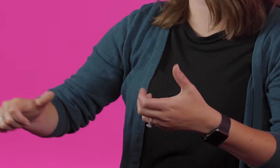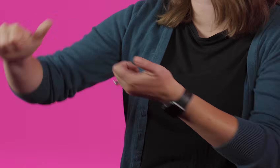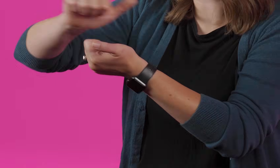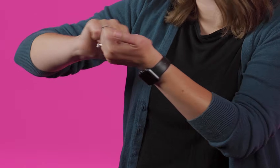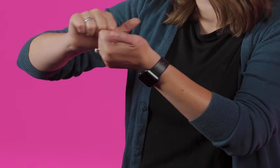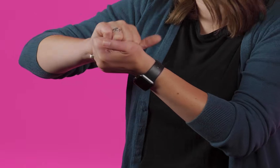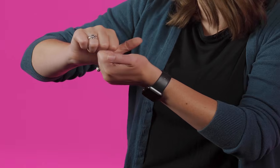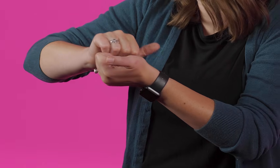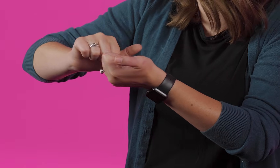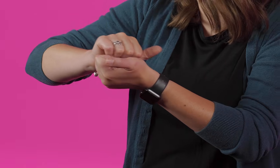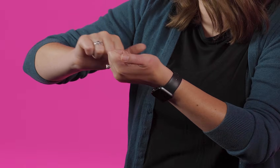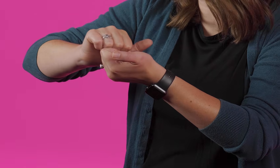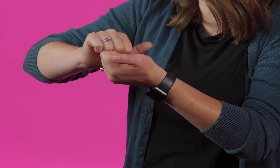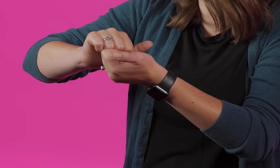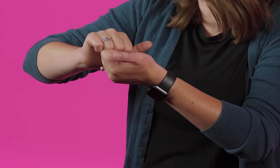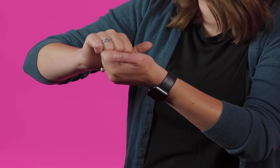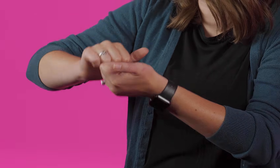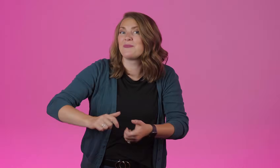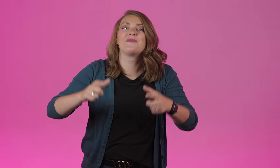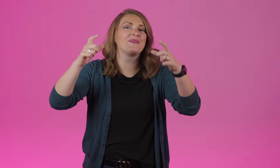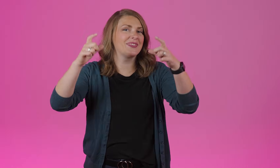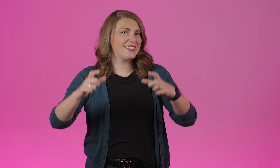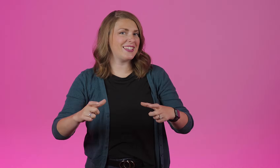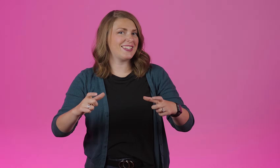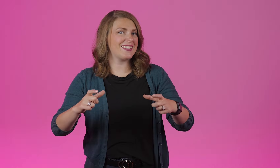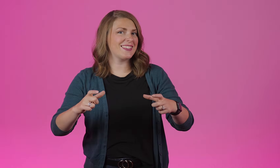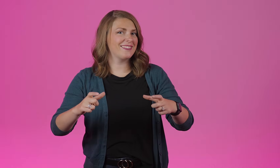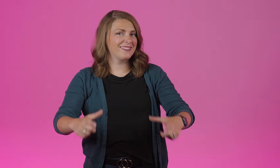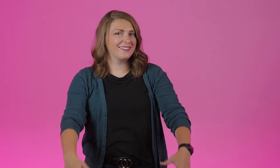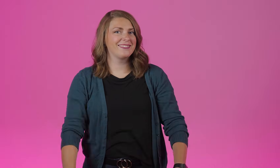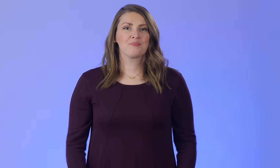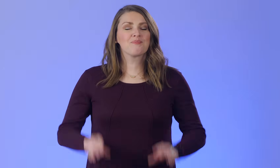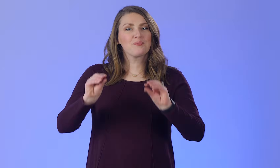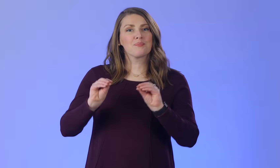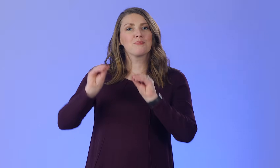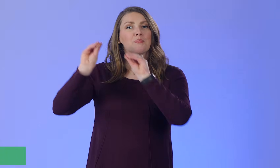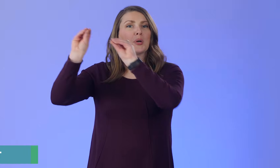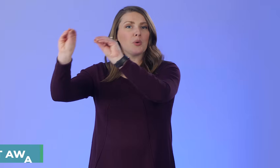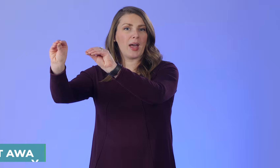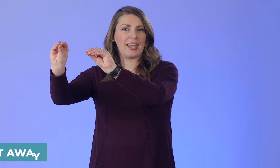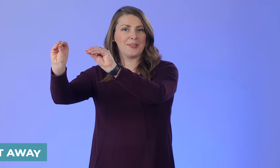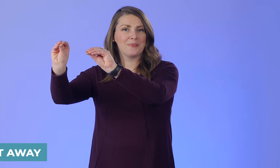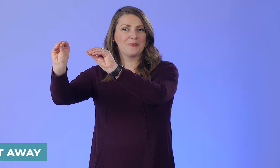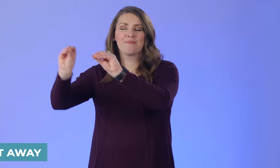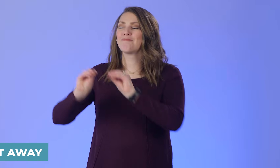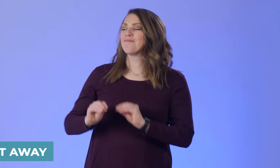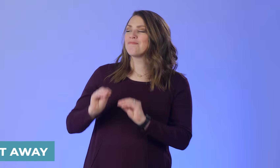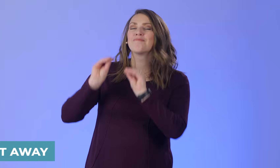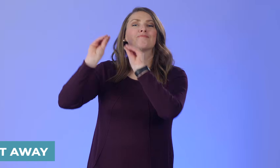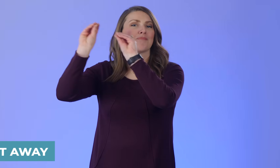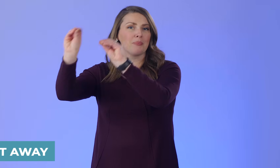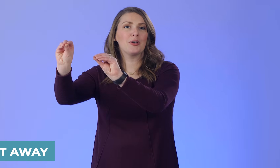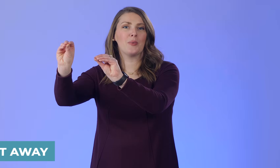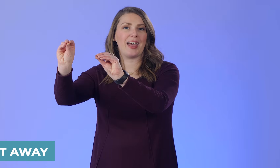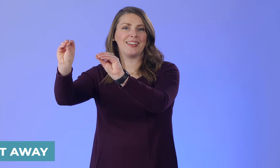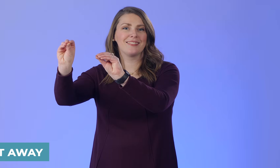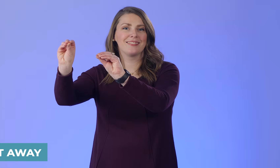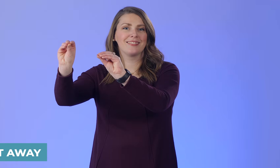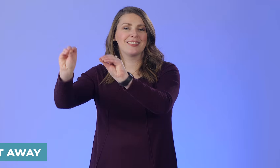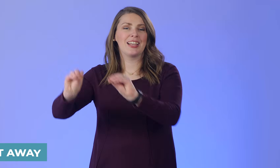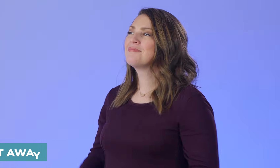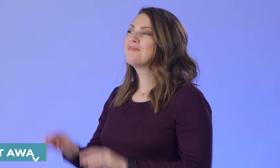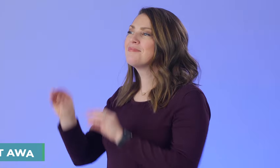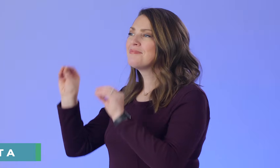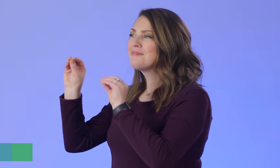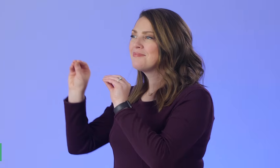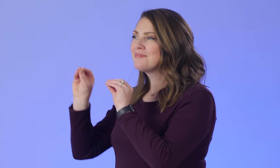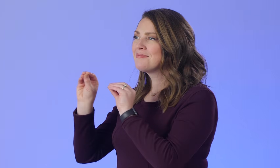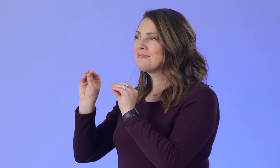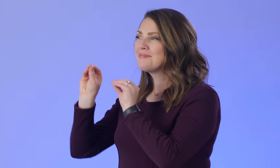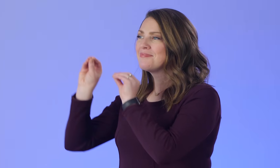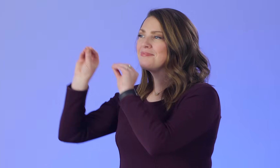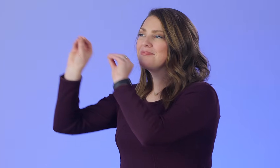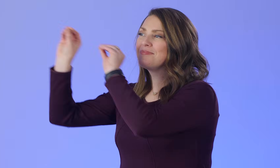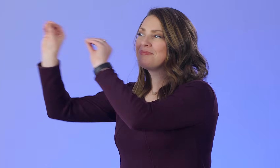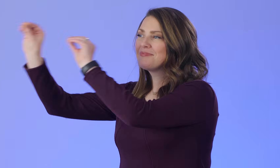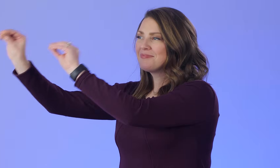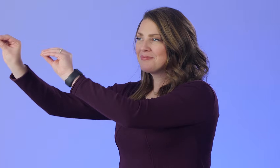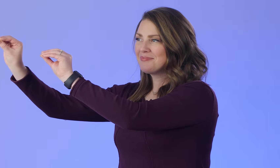maybe cleaning them or something 'dishes.' 'Put away, put away,' you have flat 'O' shaped hands